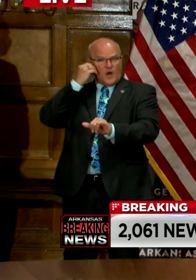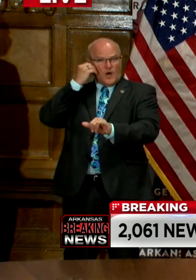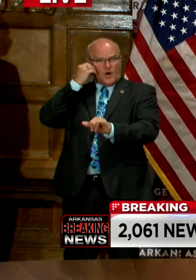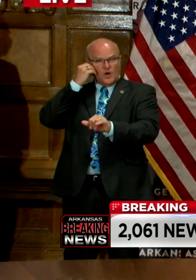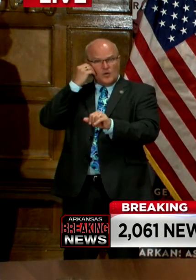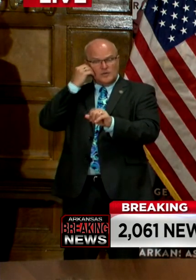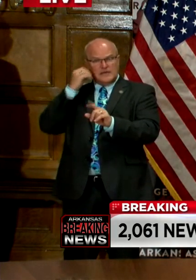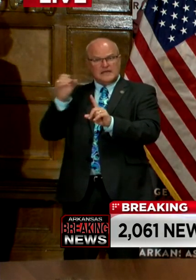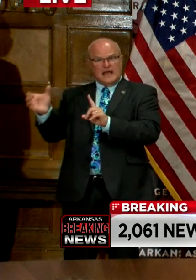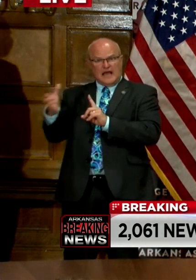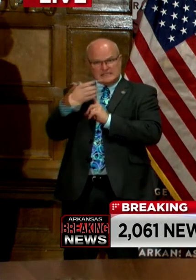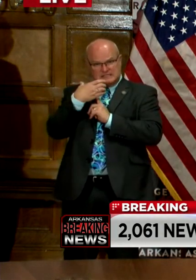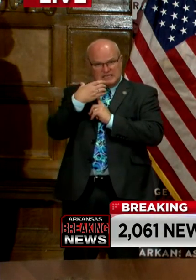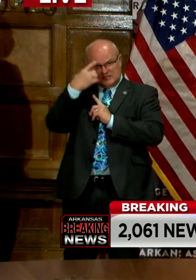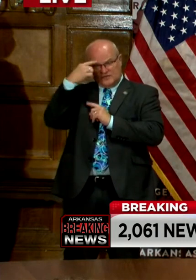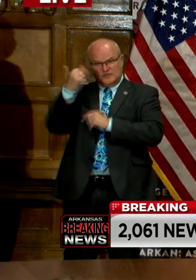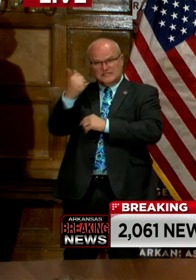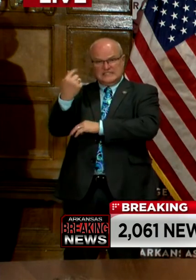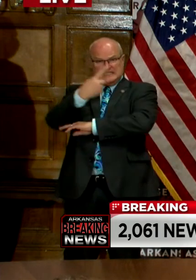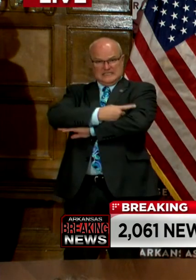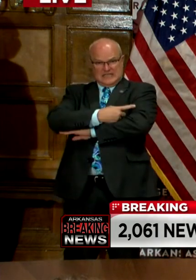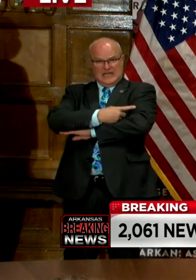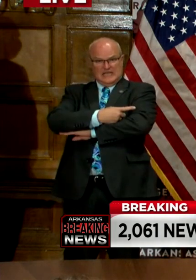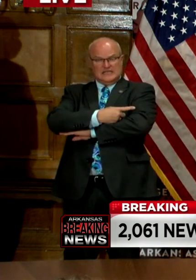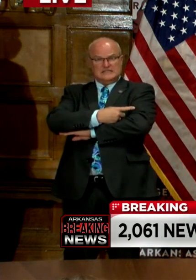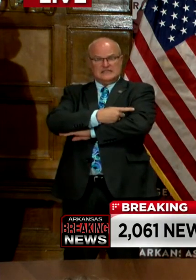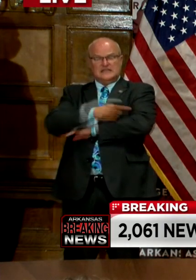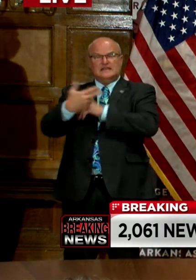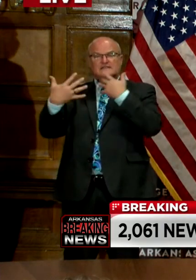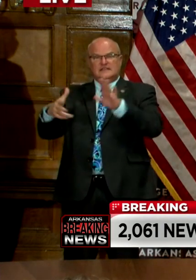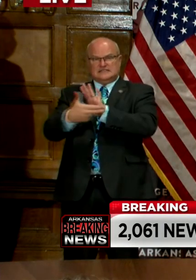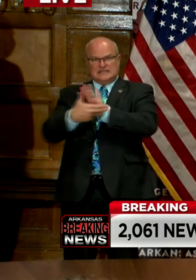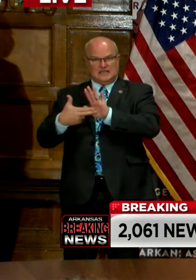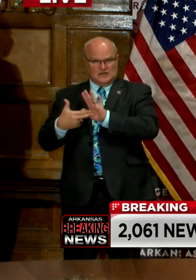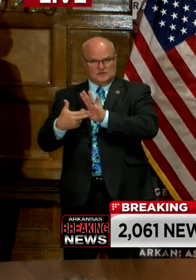THE TYPICAL PROTOCOL IS FOR THOSE INDIVIDUALS TO REMAIN AT